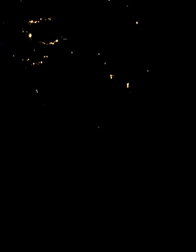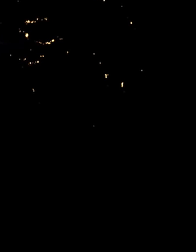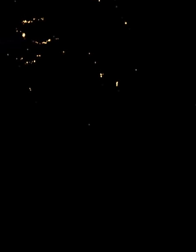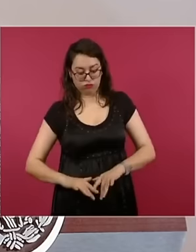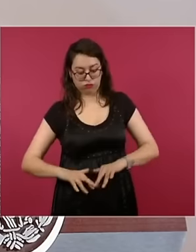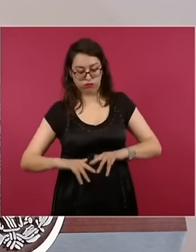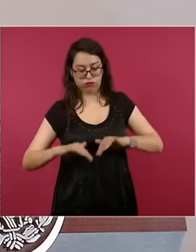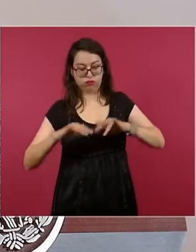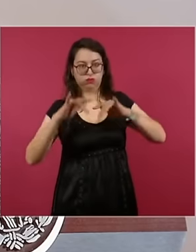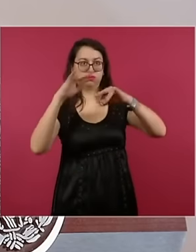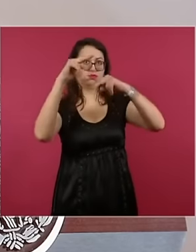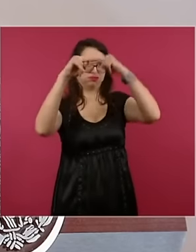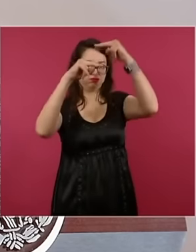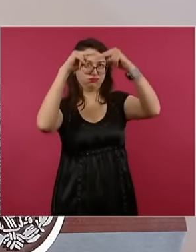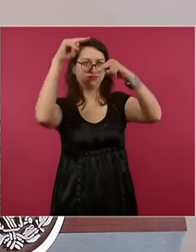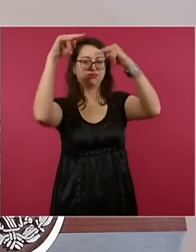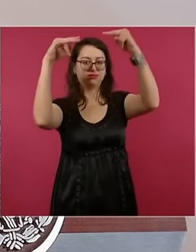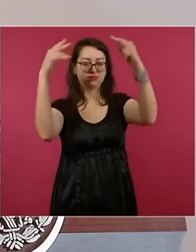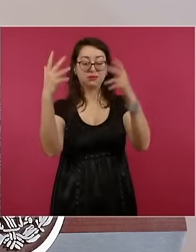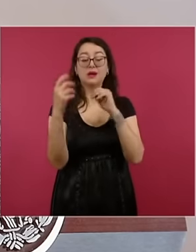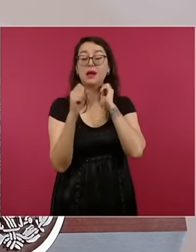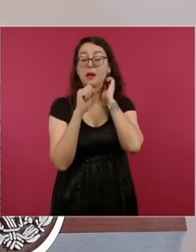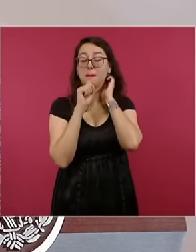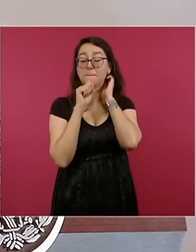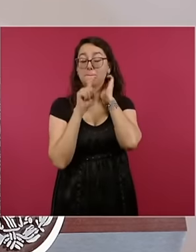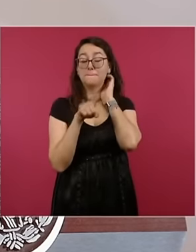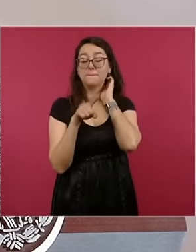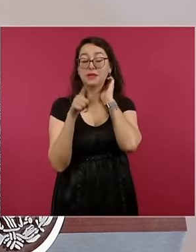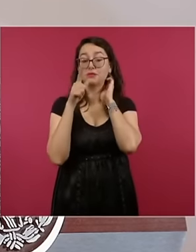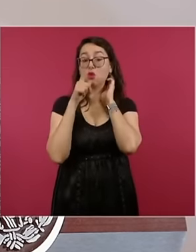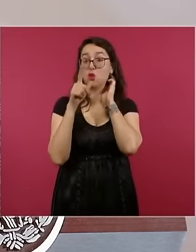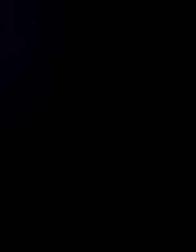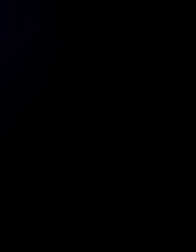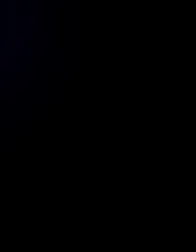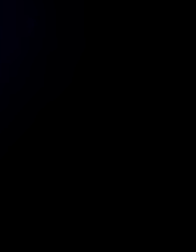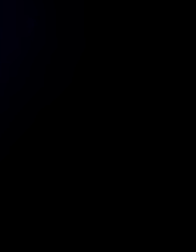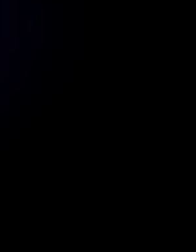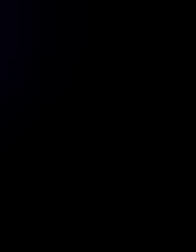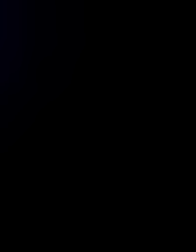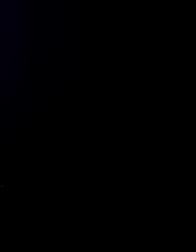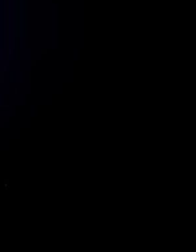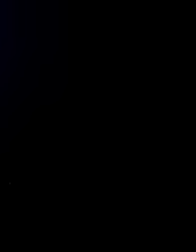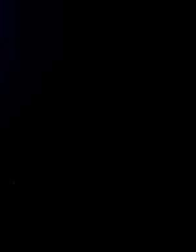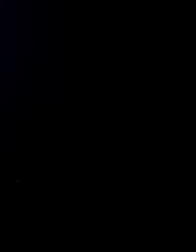part of the light coming from our star supports the life of plants, which in turn